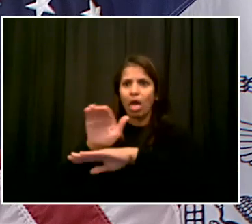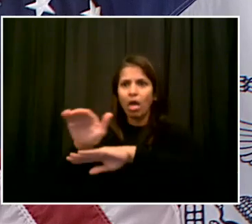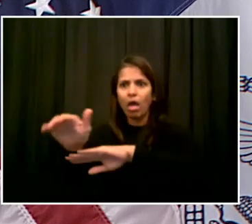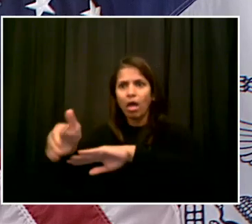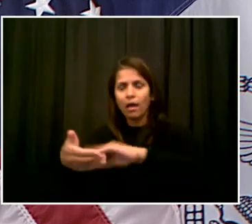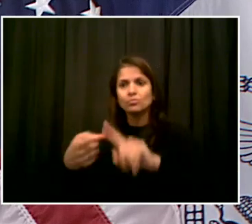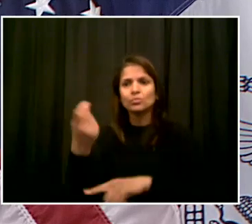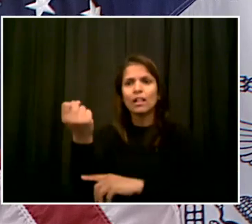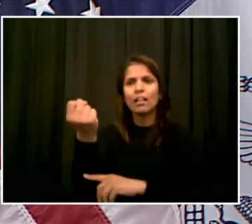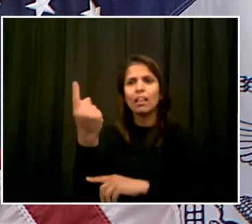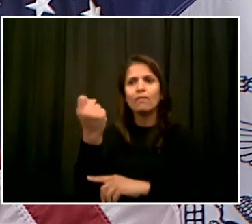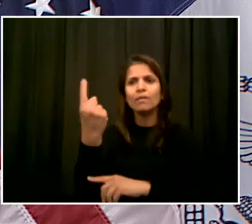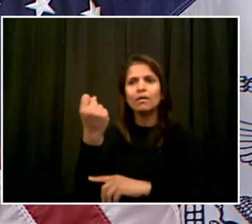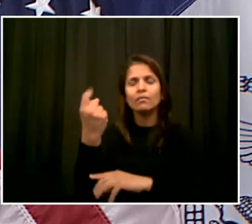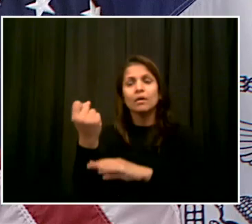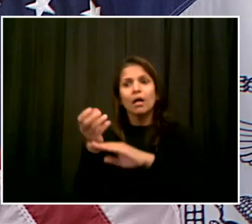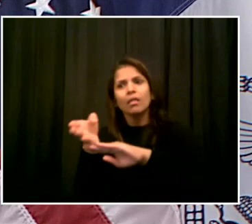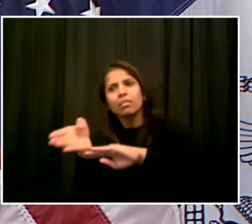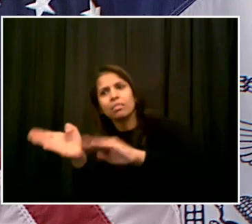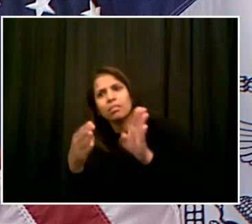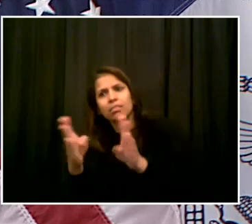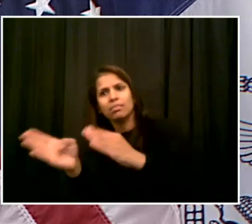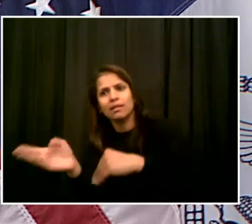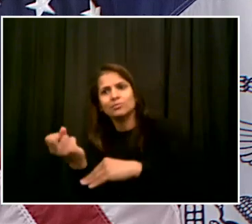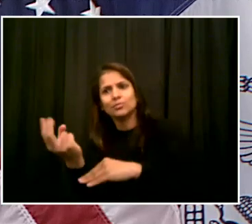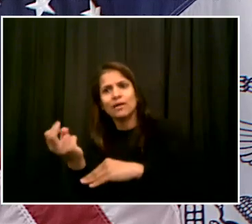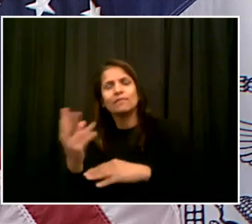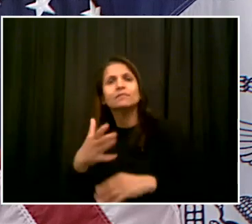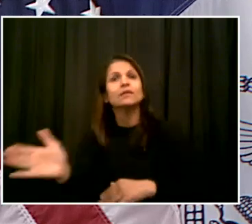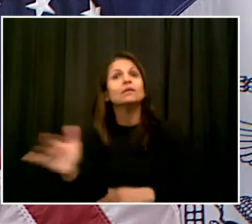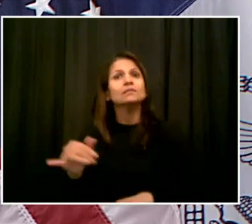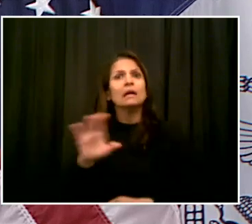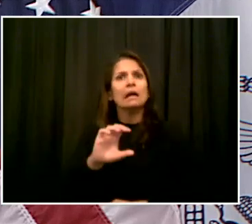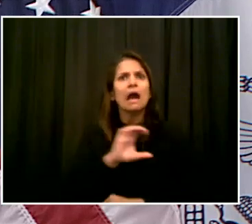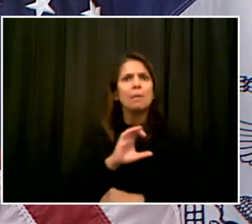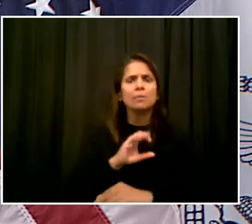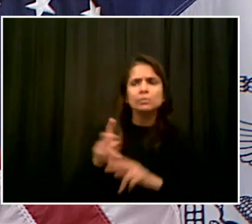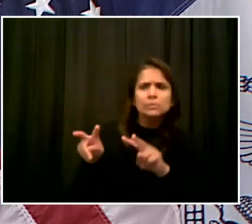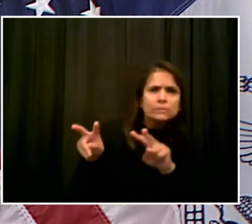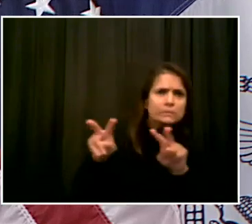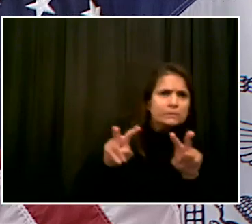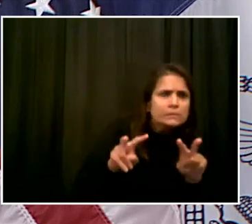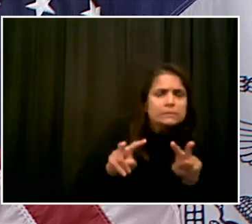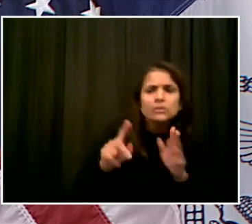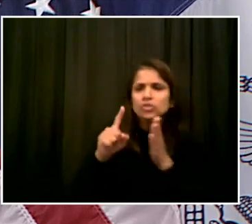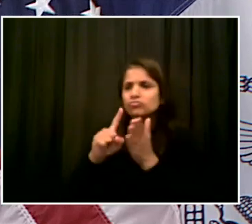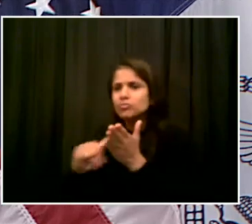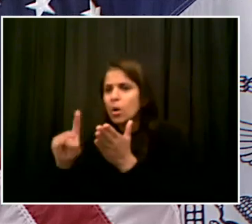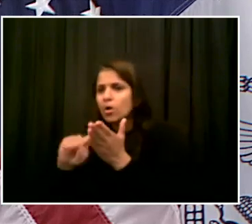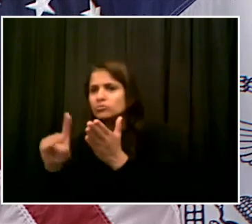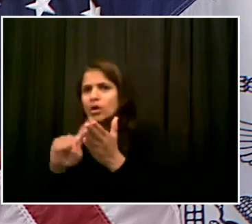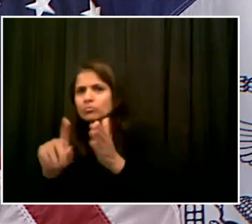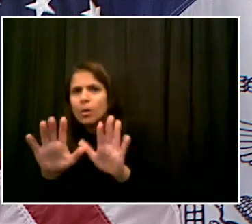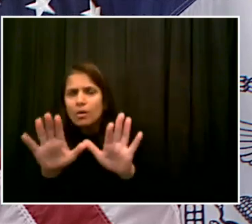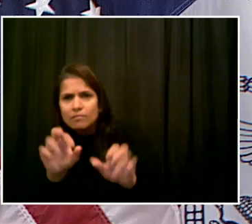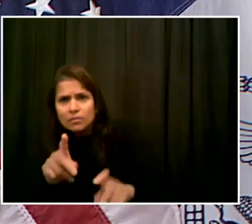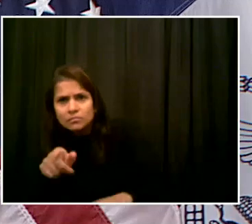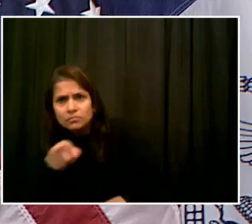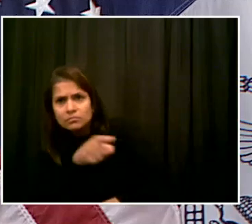IN LOOKING AT THAT AND TO LET PEPLOE DISPERSE OVERTIME AND THEY DID THAT AND THAT ACHIEVED THAT